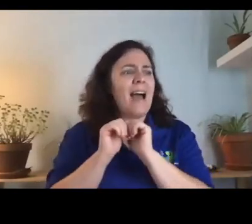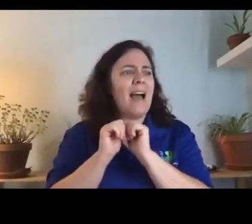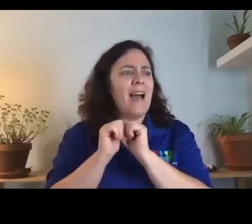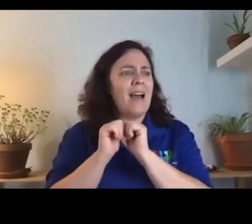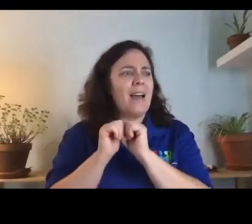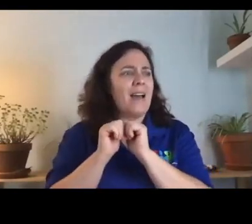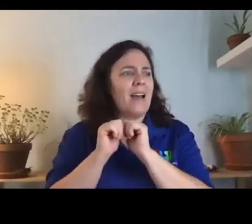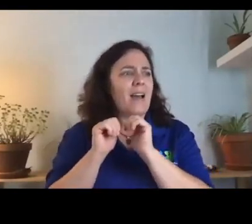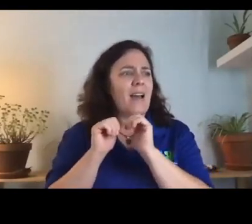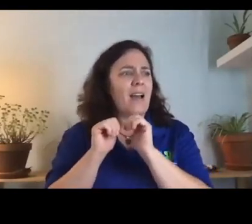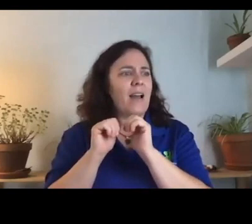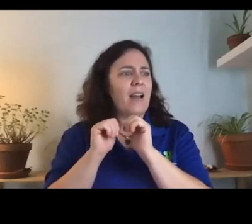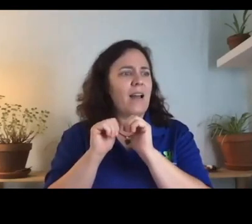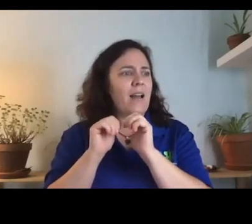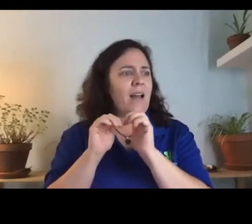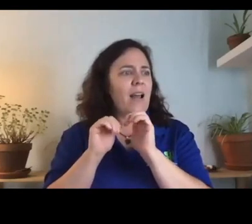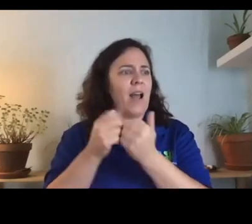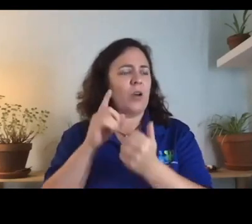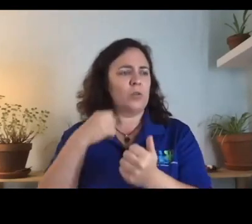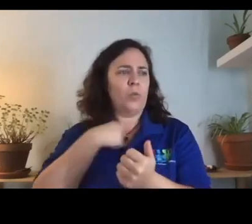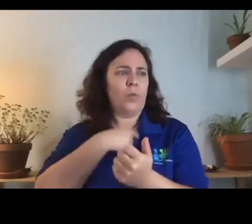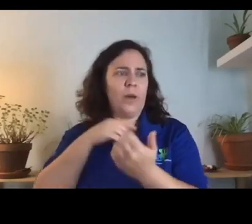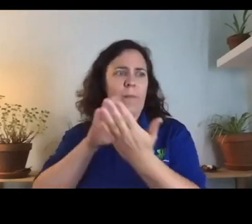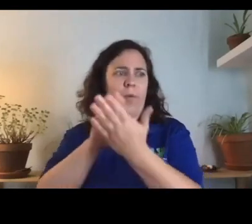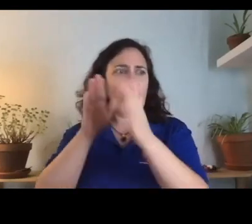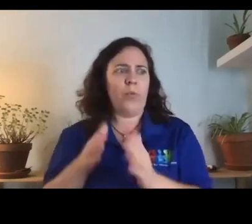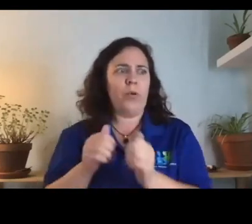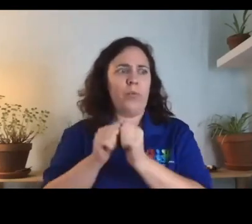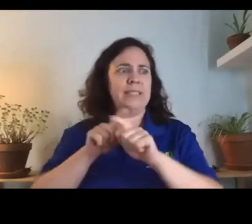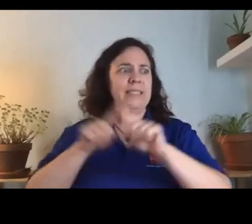The next question is a long one.